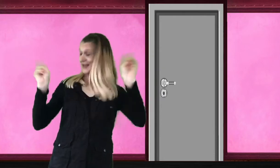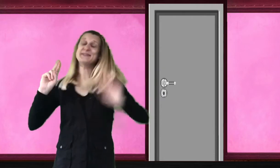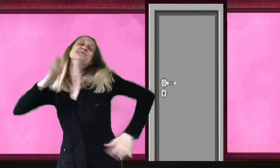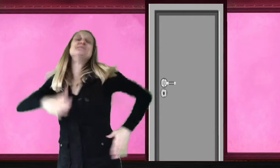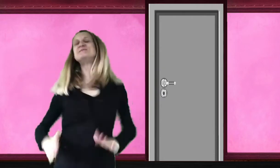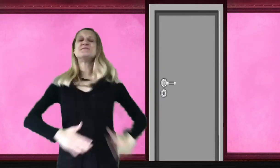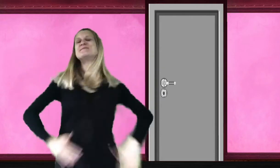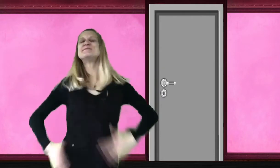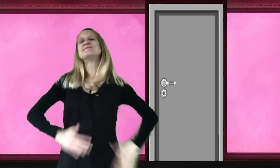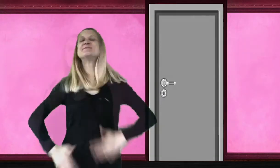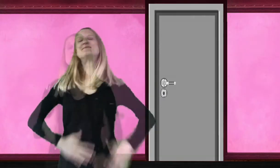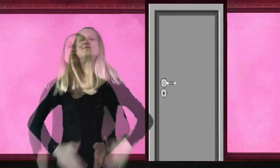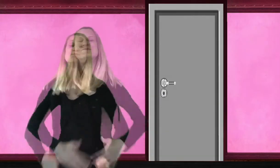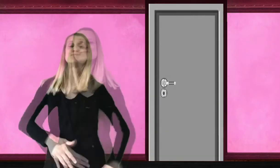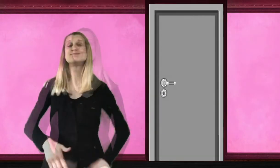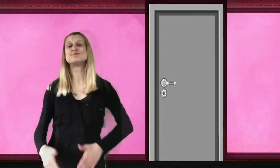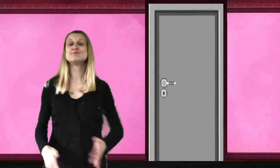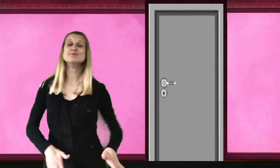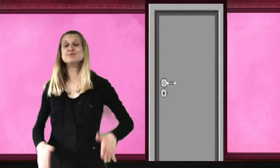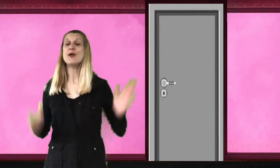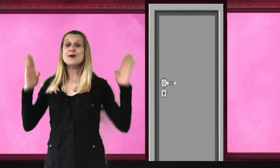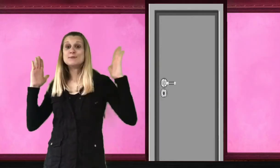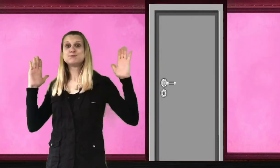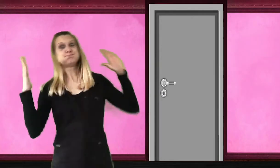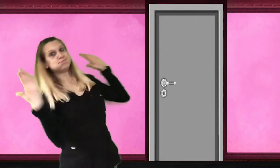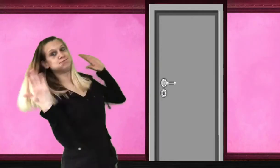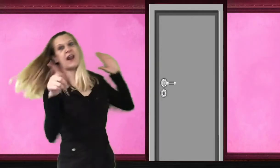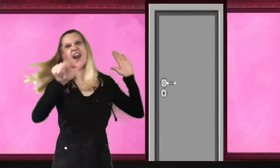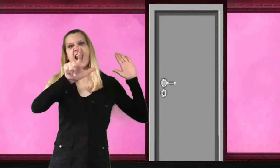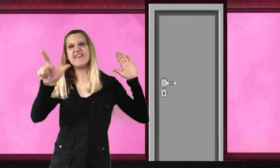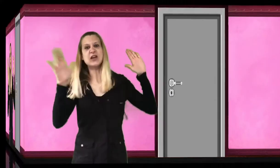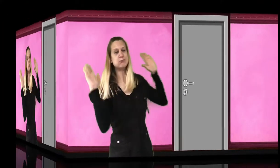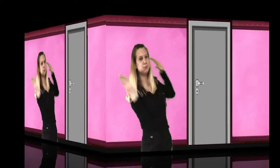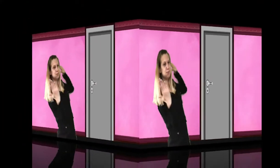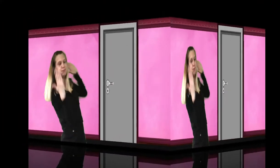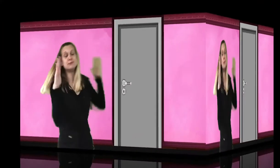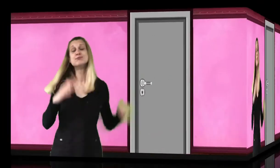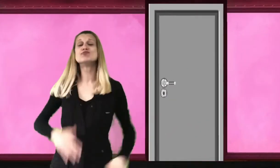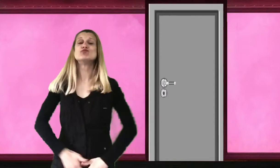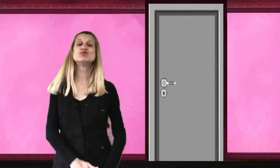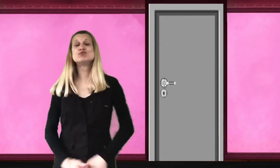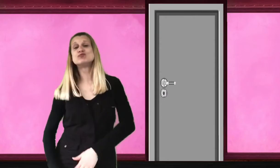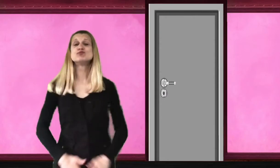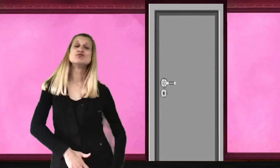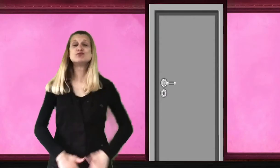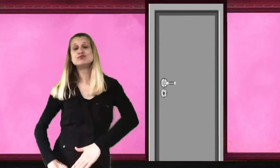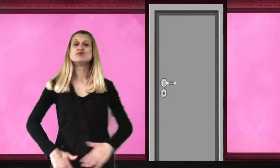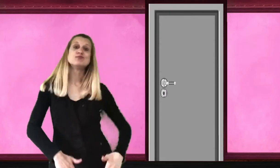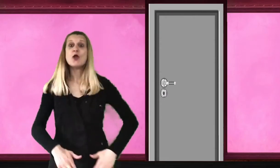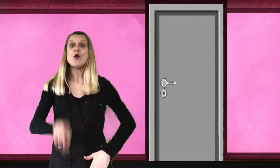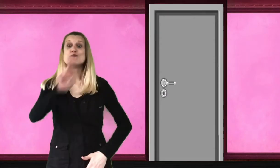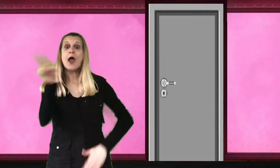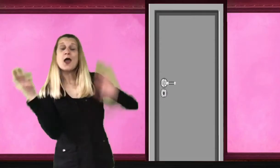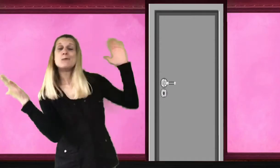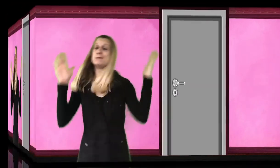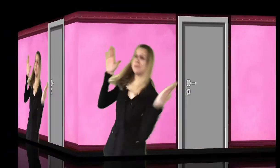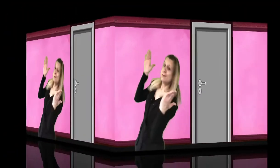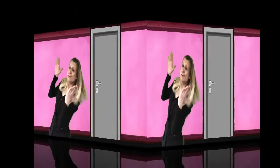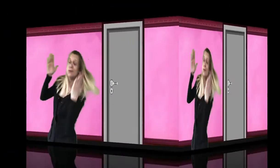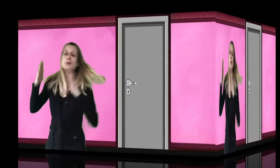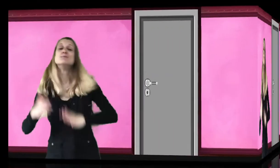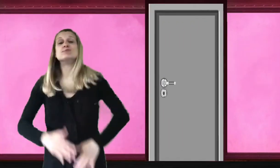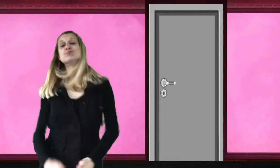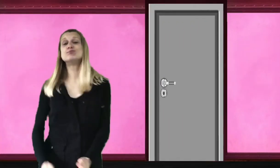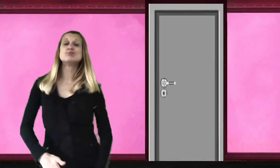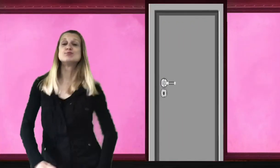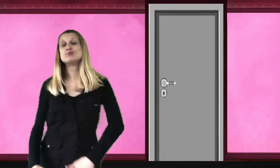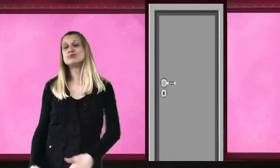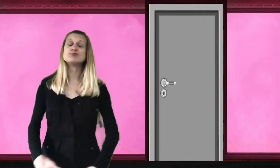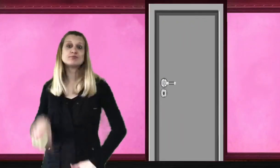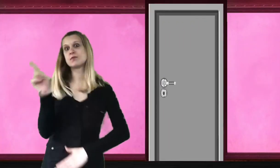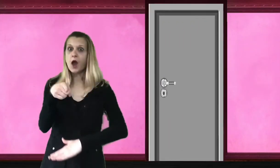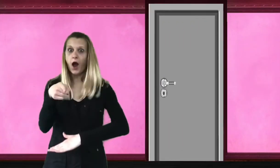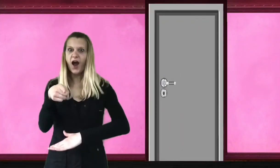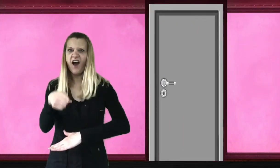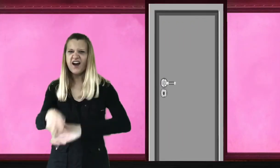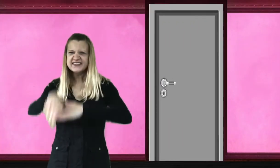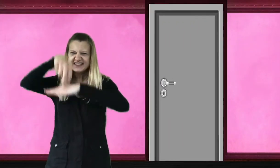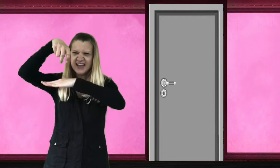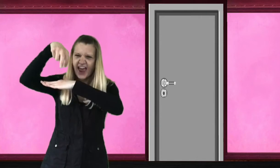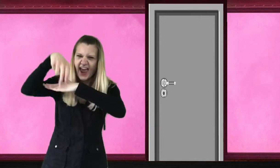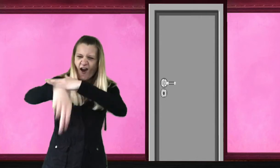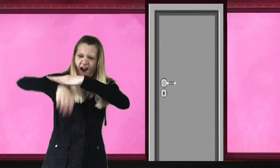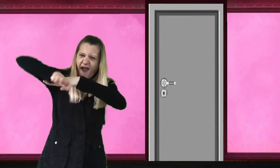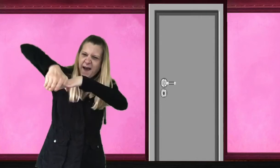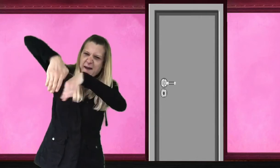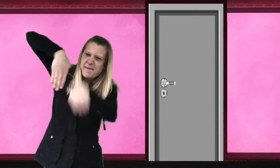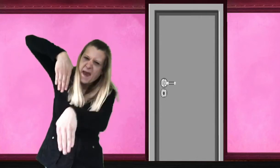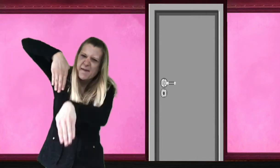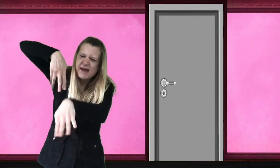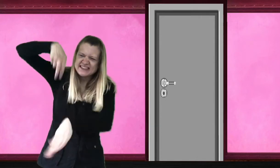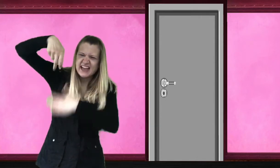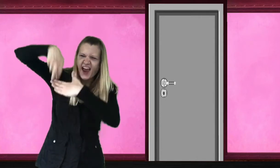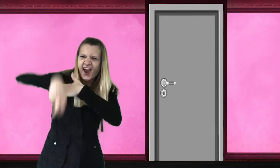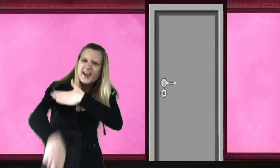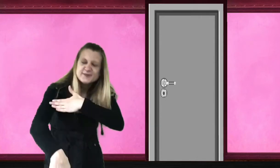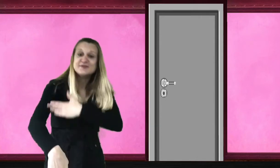He turned left. He turned right. They came to a long flight of stairs.